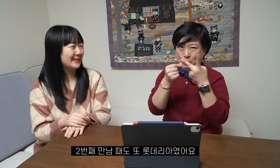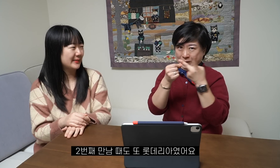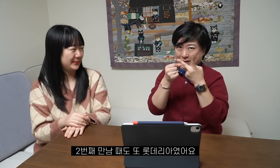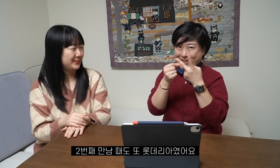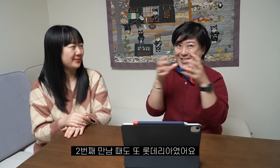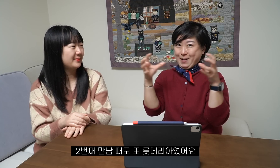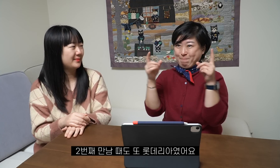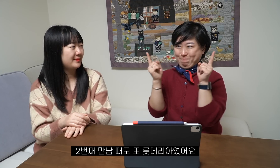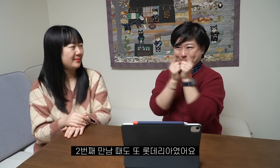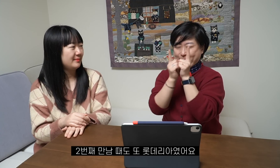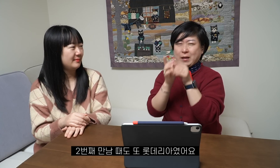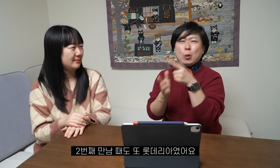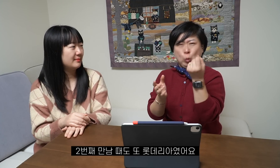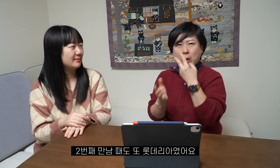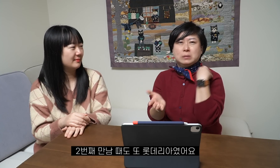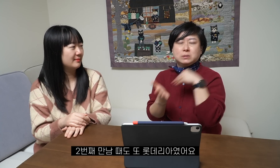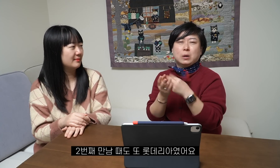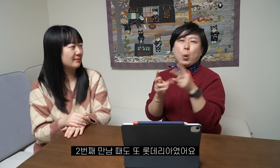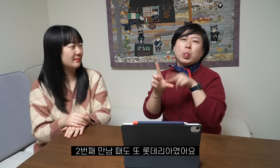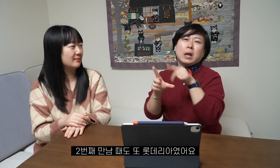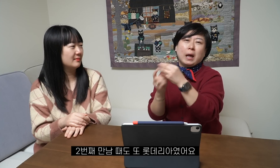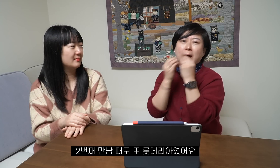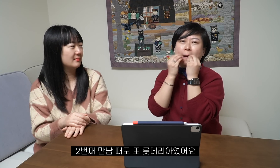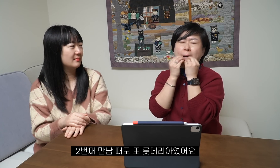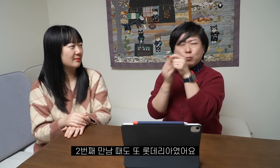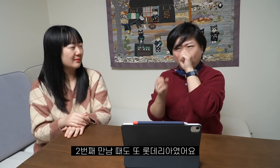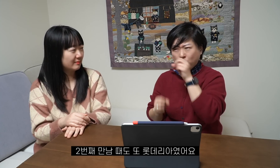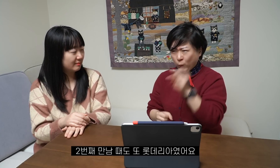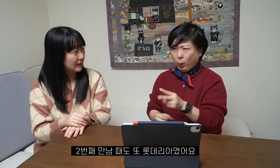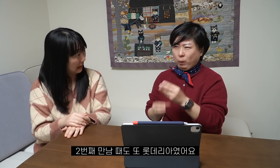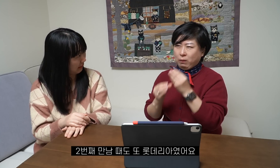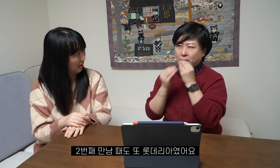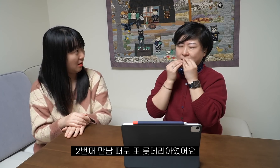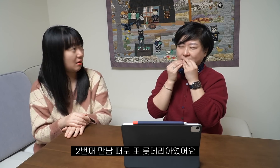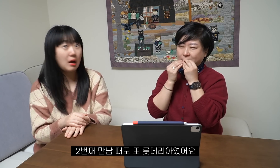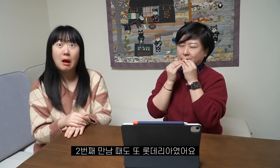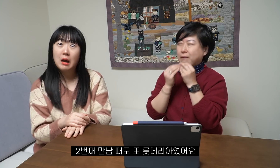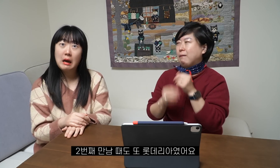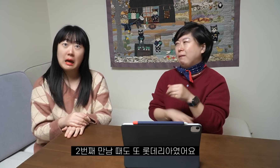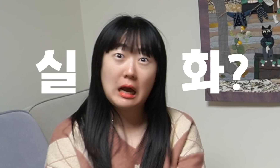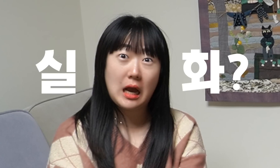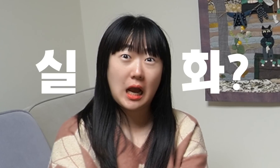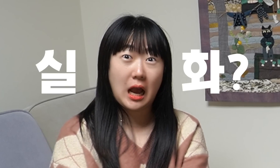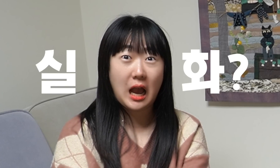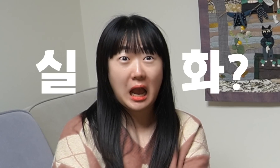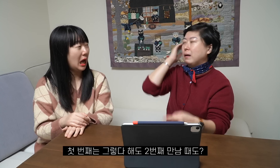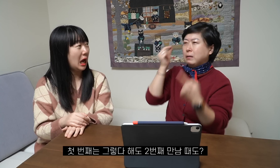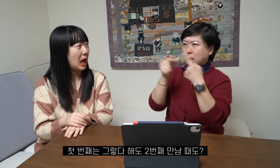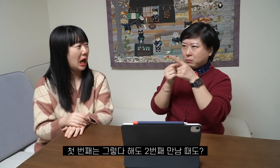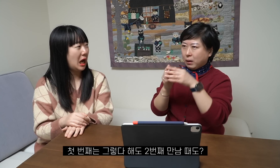The second time we met, it was Lotteria again. real?